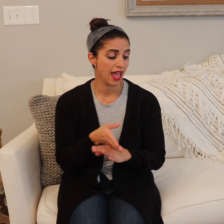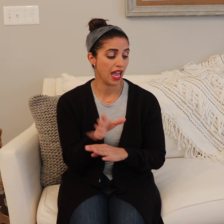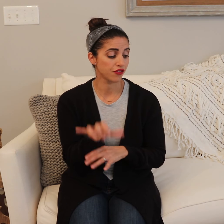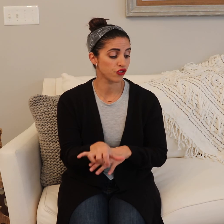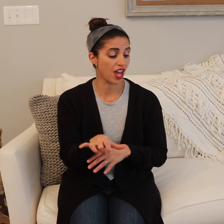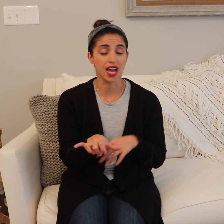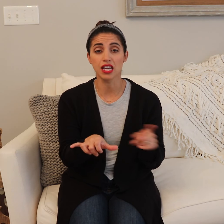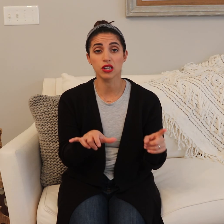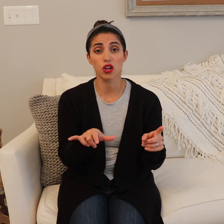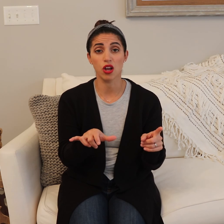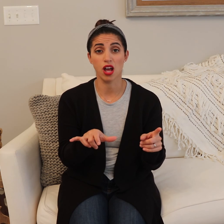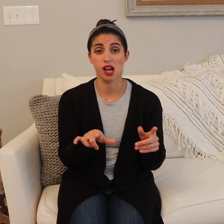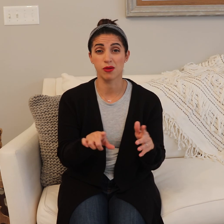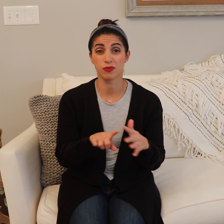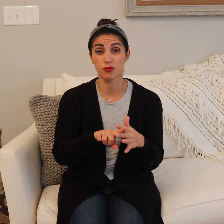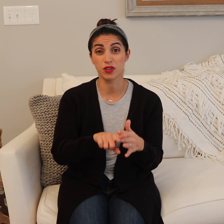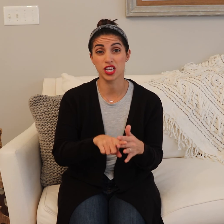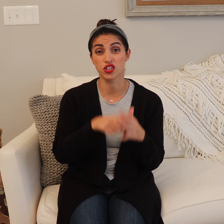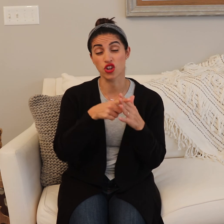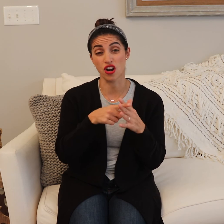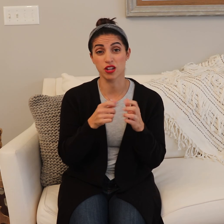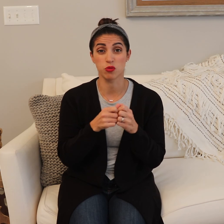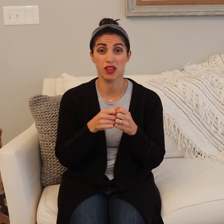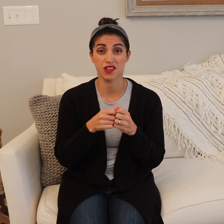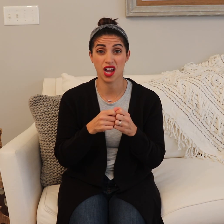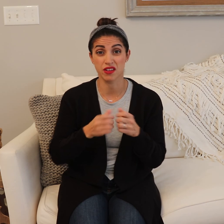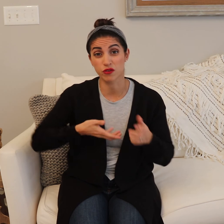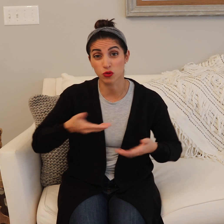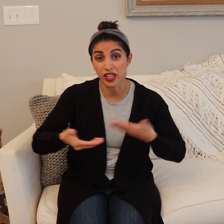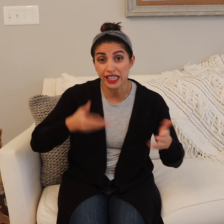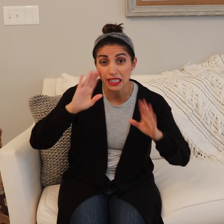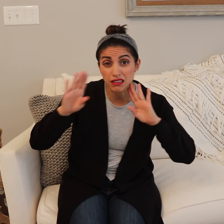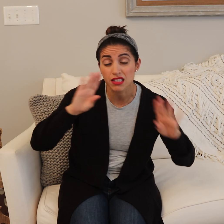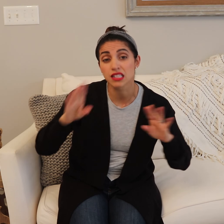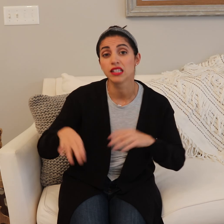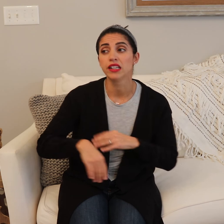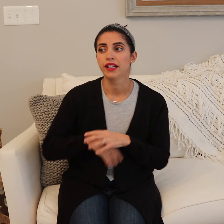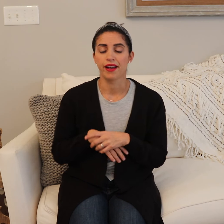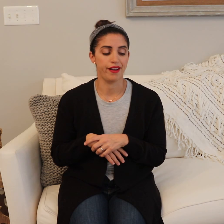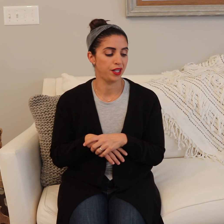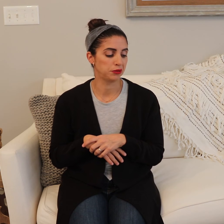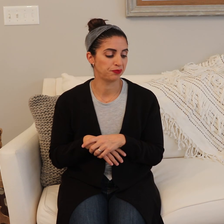After that, we started with kind of greetings